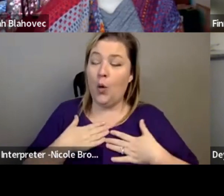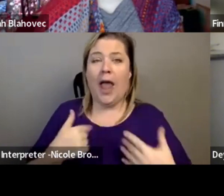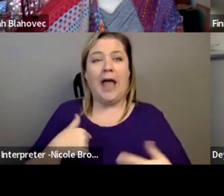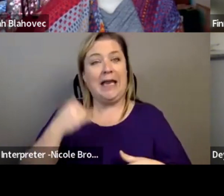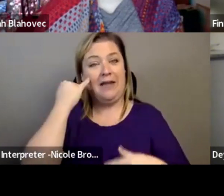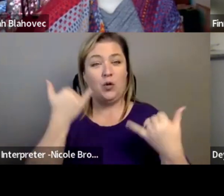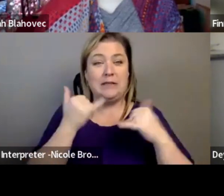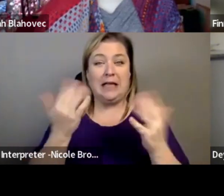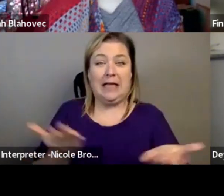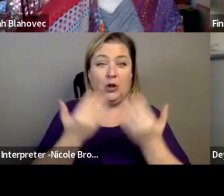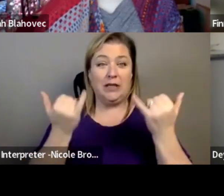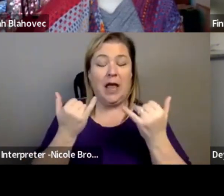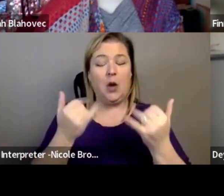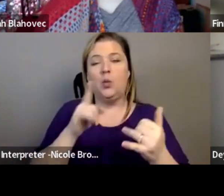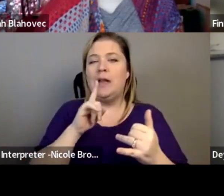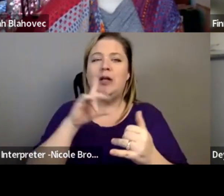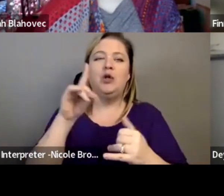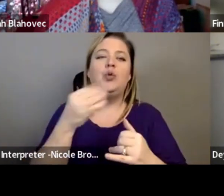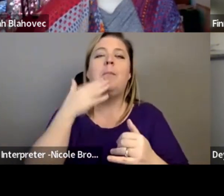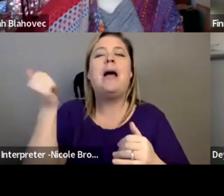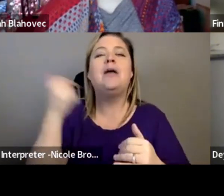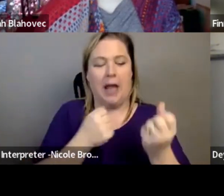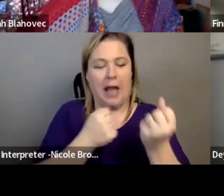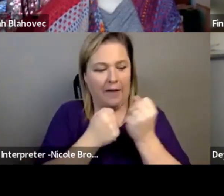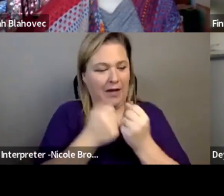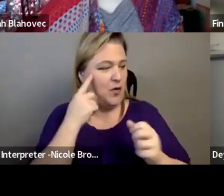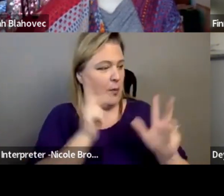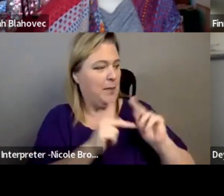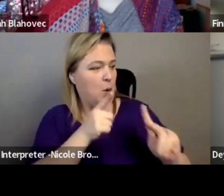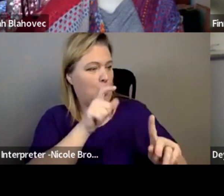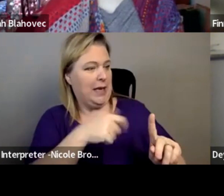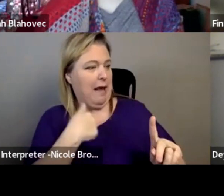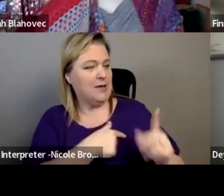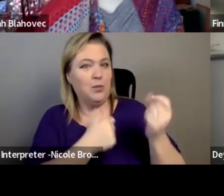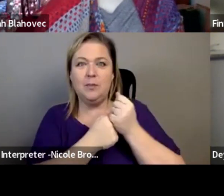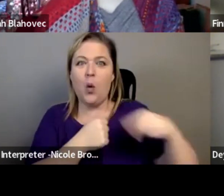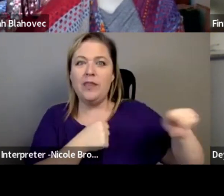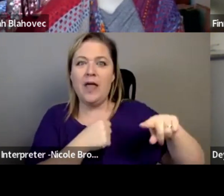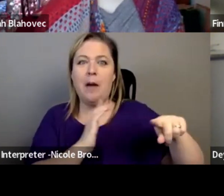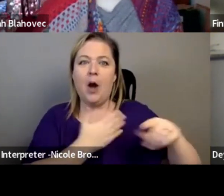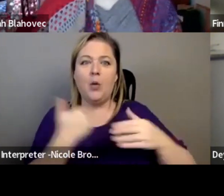make the best of it. We advocate for those who need us. We support those who need us, it's our duty to make sure we are